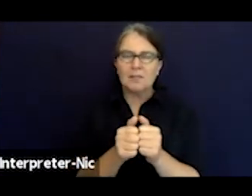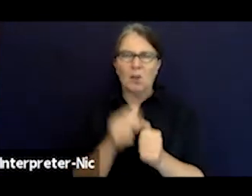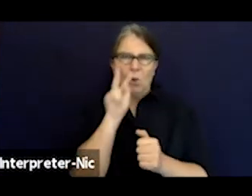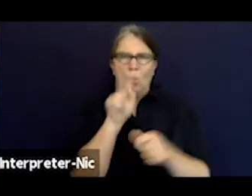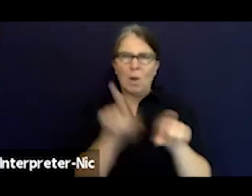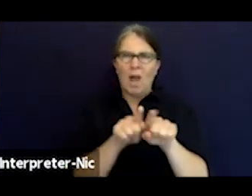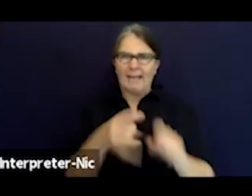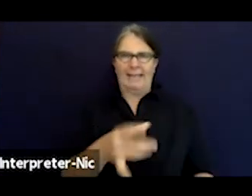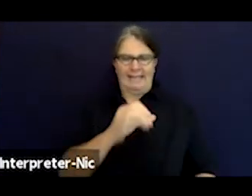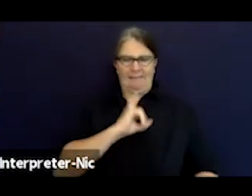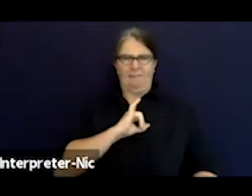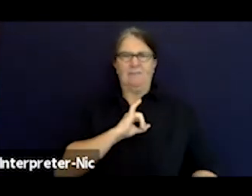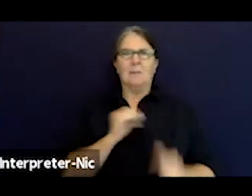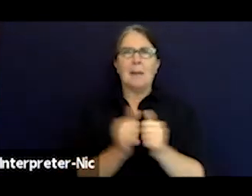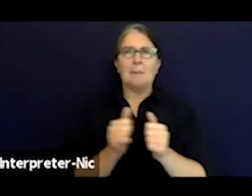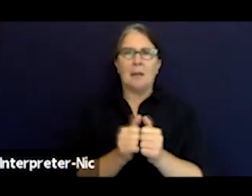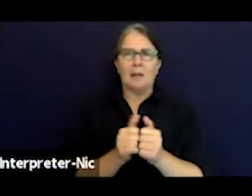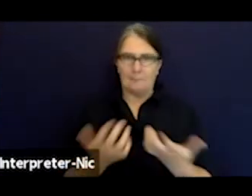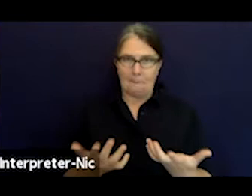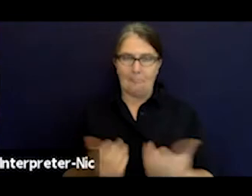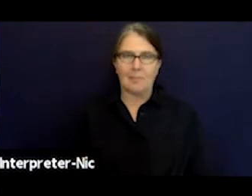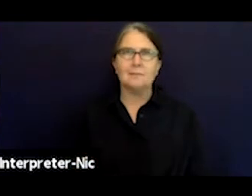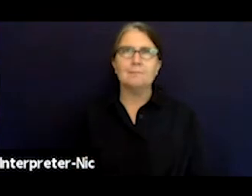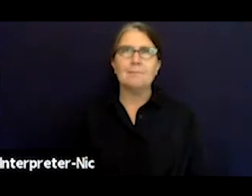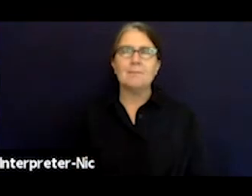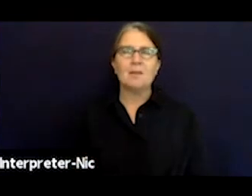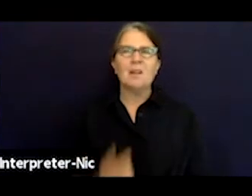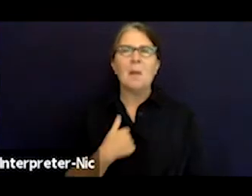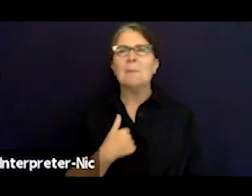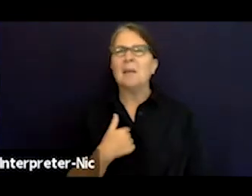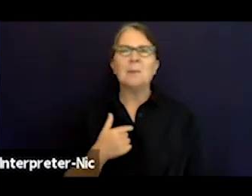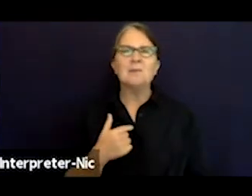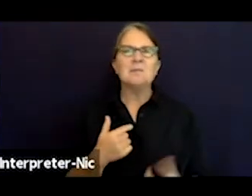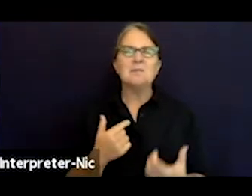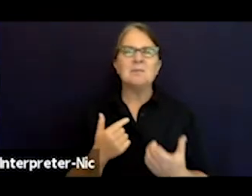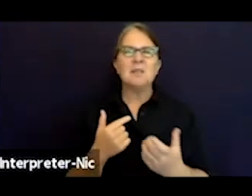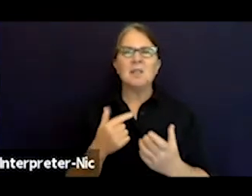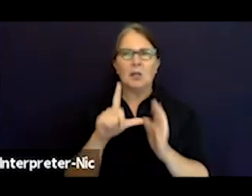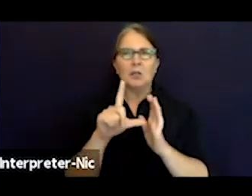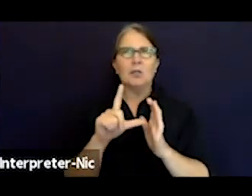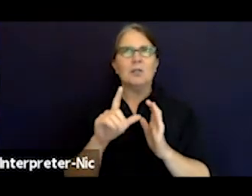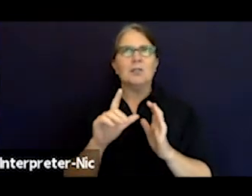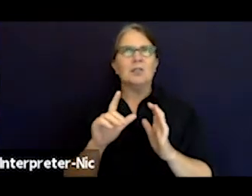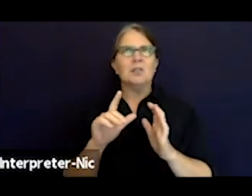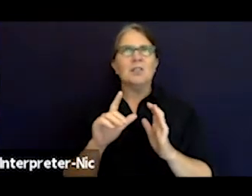So, I'm not going to put any music or time on, but I would like to hear your ideas